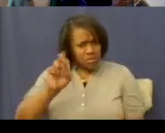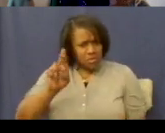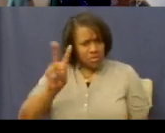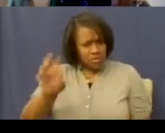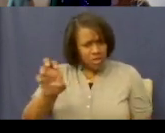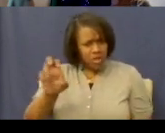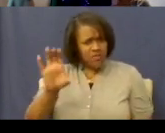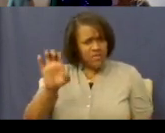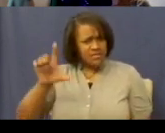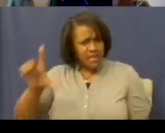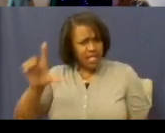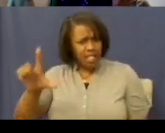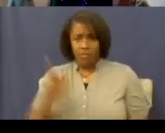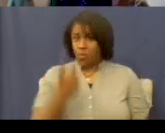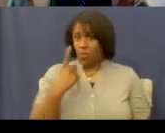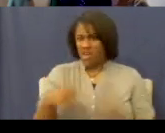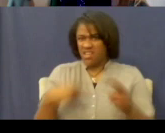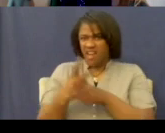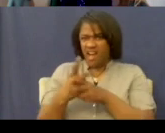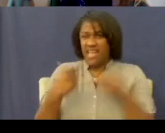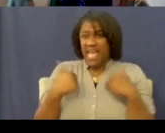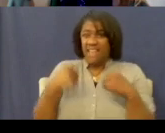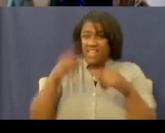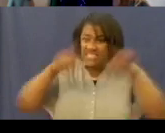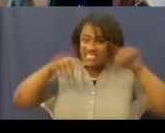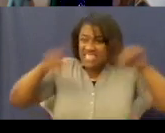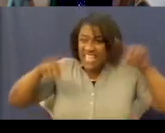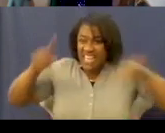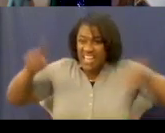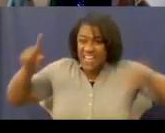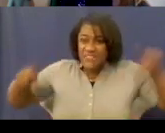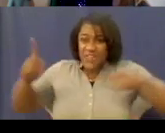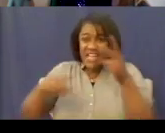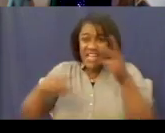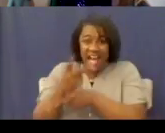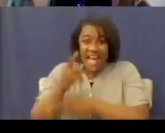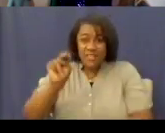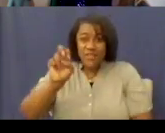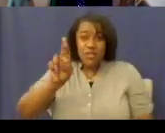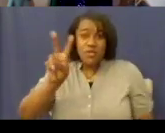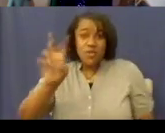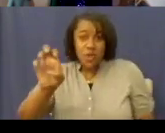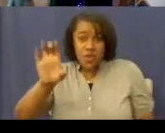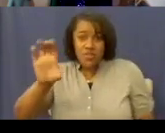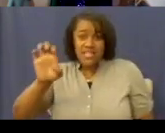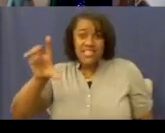There are lots of different nerve cells in our brains. And then there are glial cells.